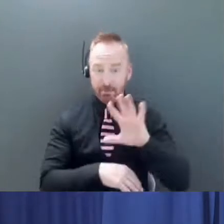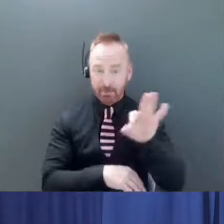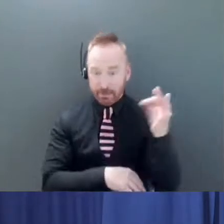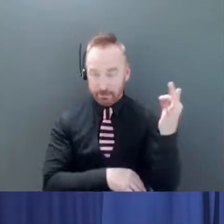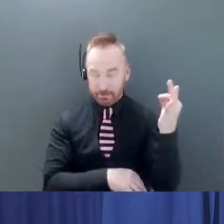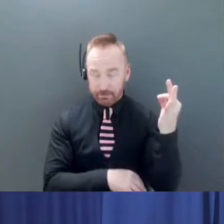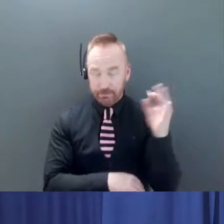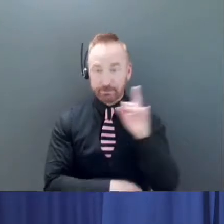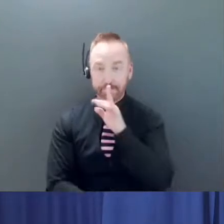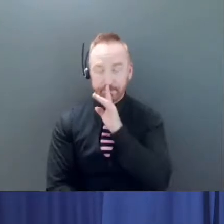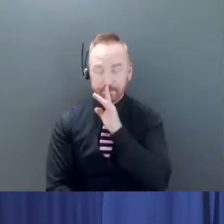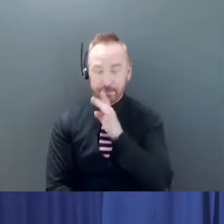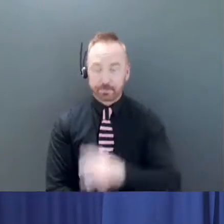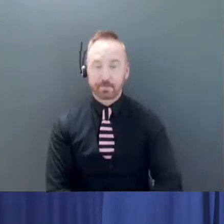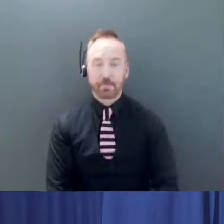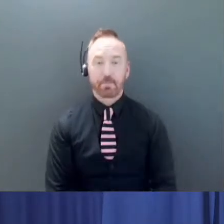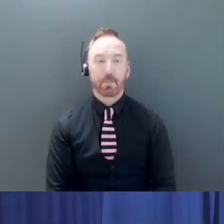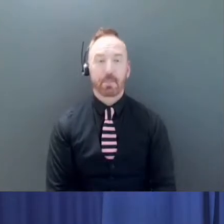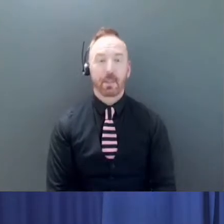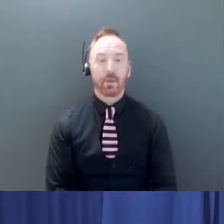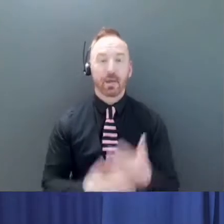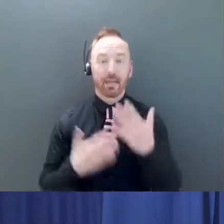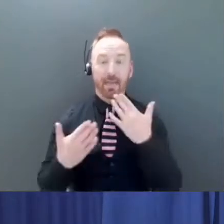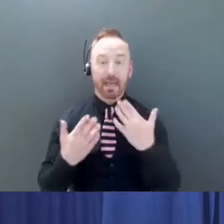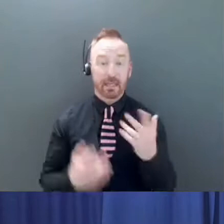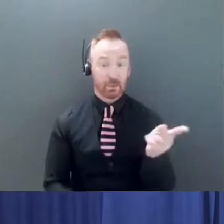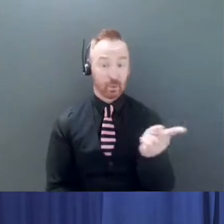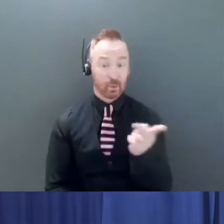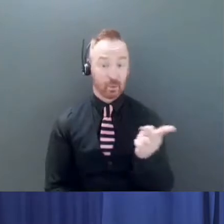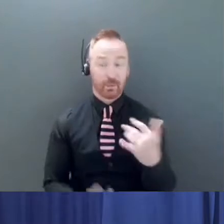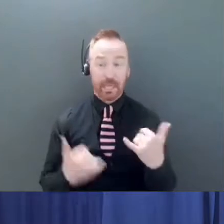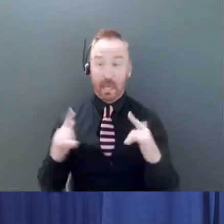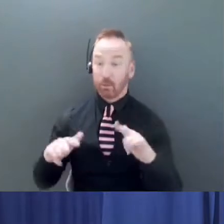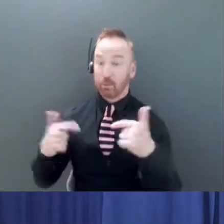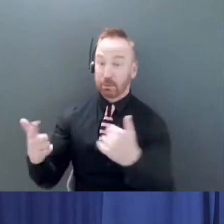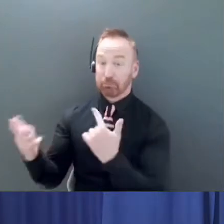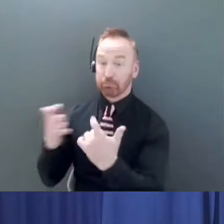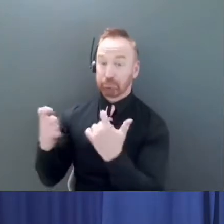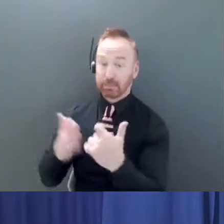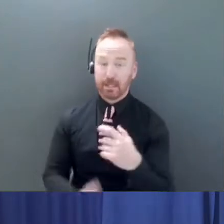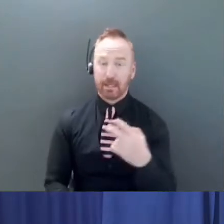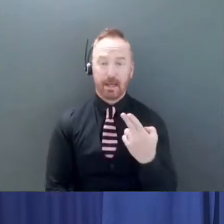We will begin with Hailey, Yukon news. Thank you very much.